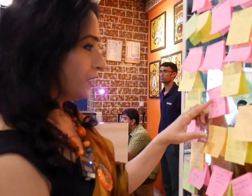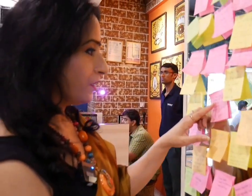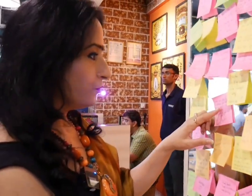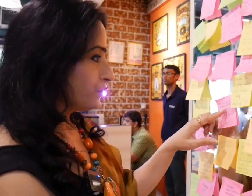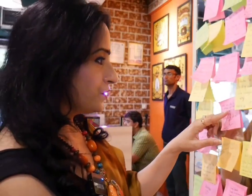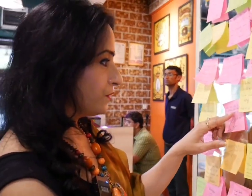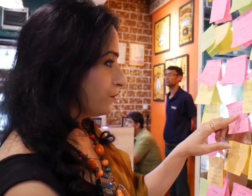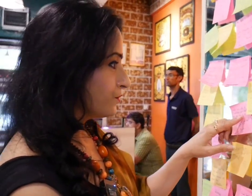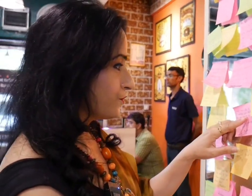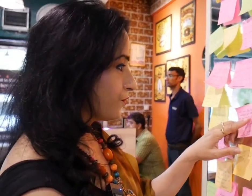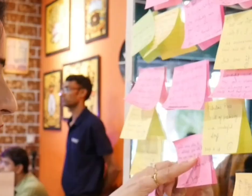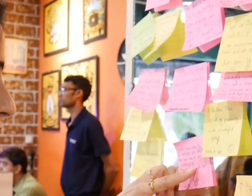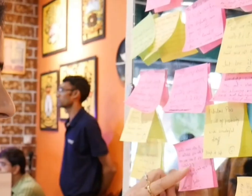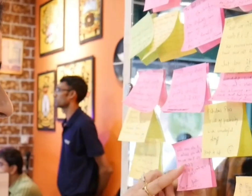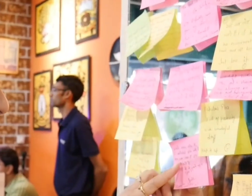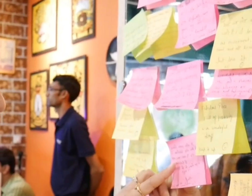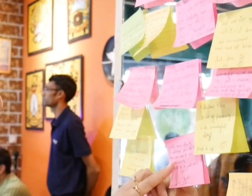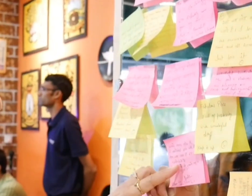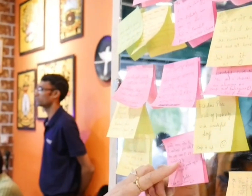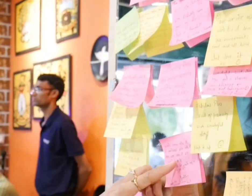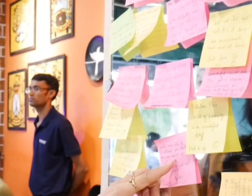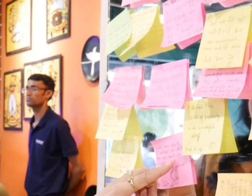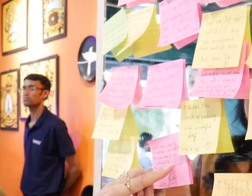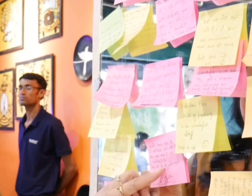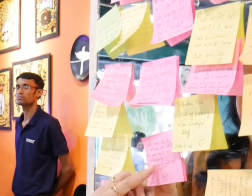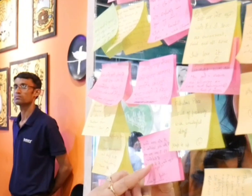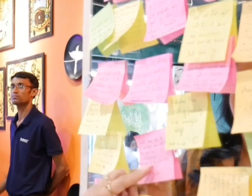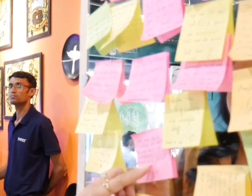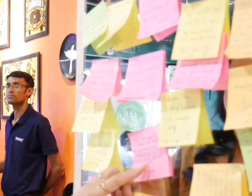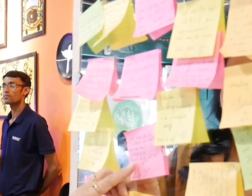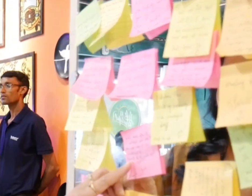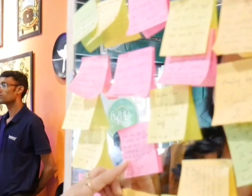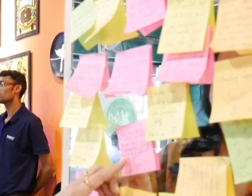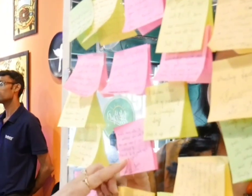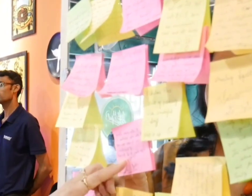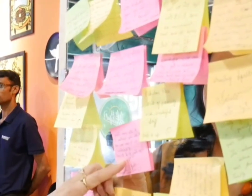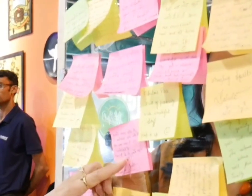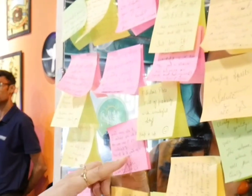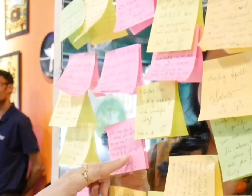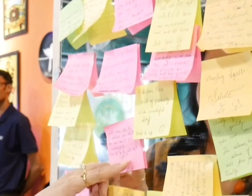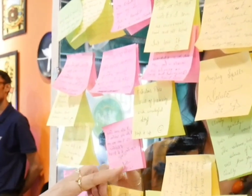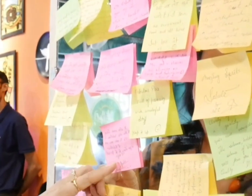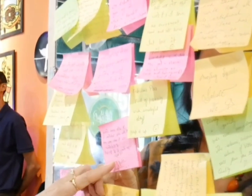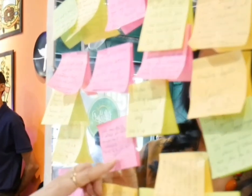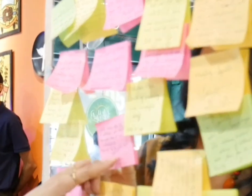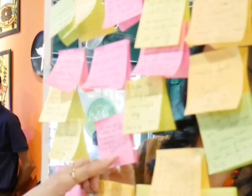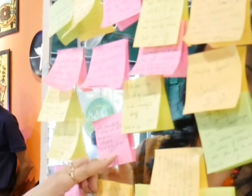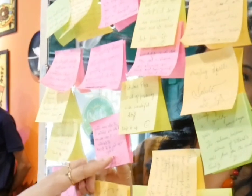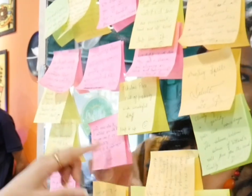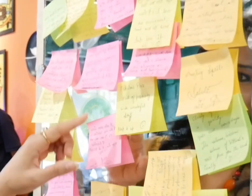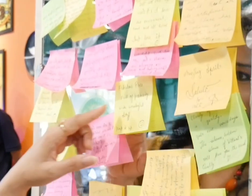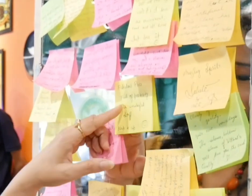silence is altogether different, I have started to love this silence, path of life is quite awesome